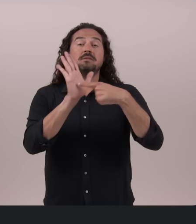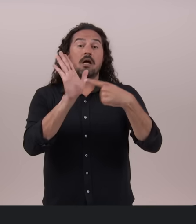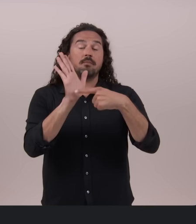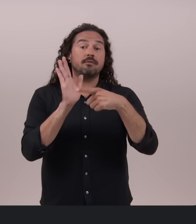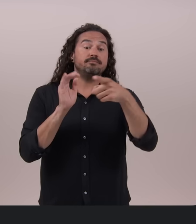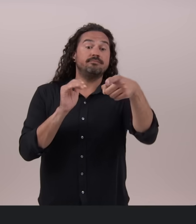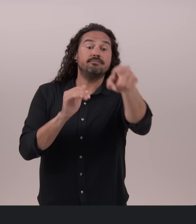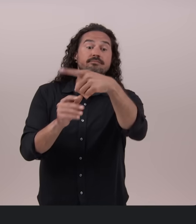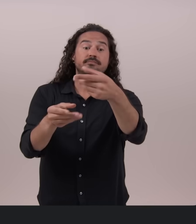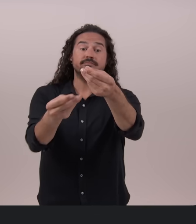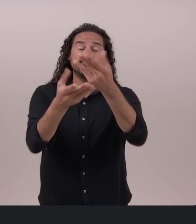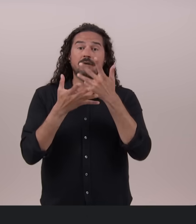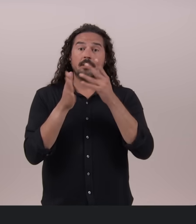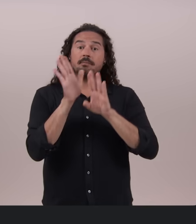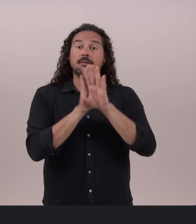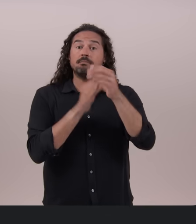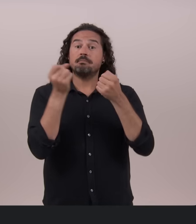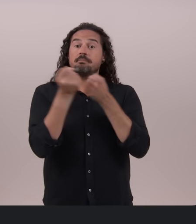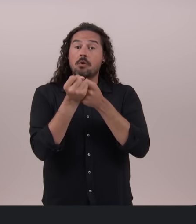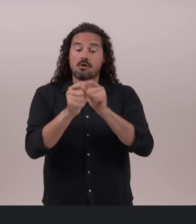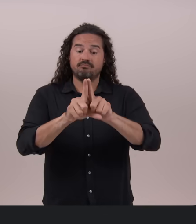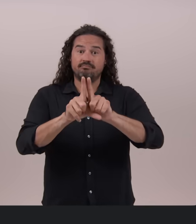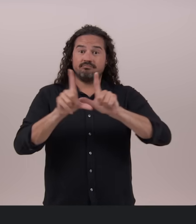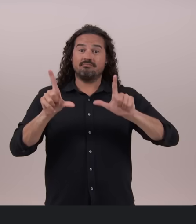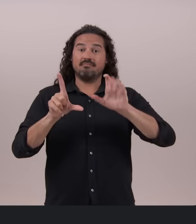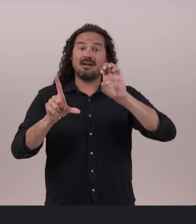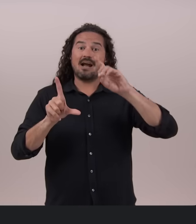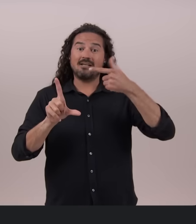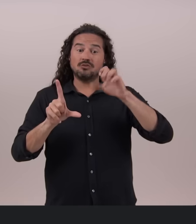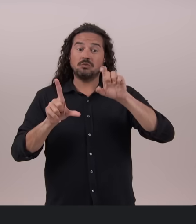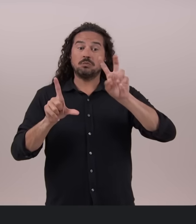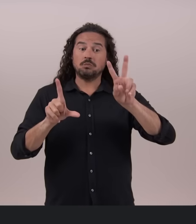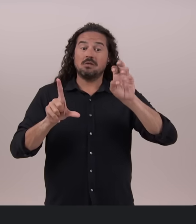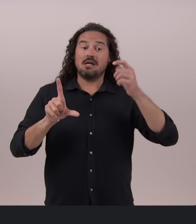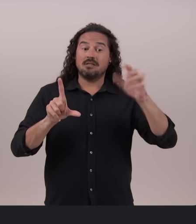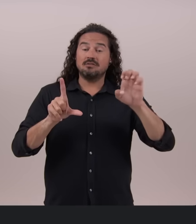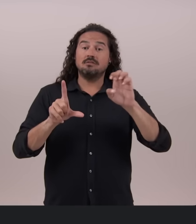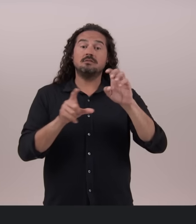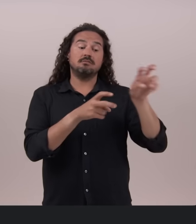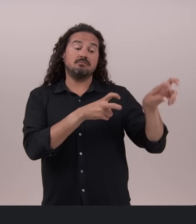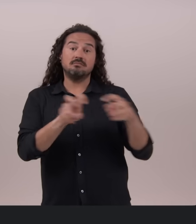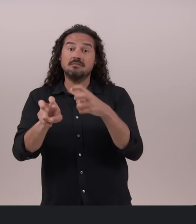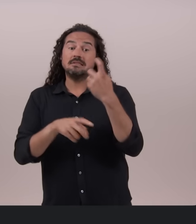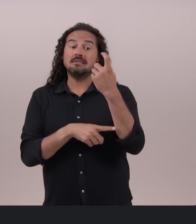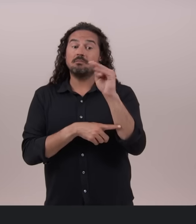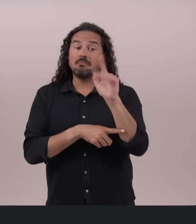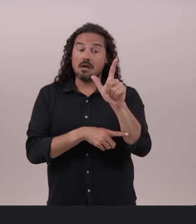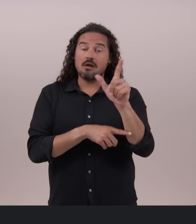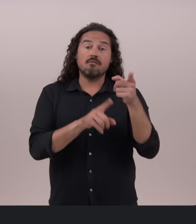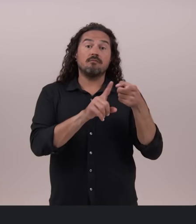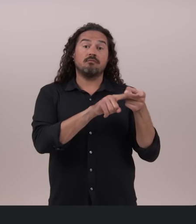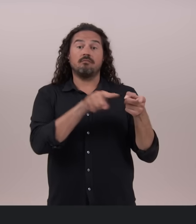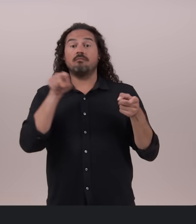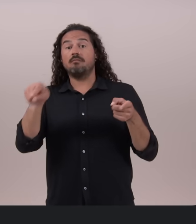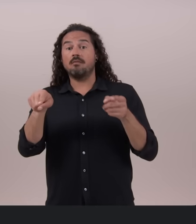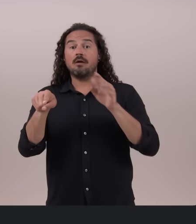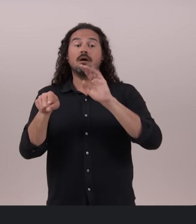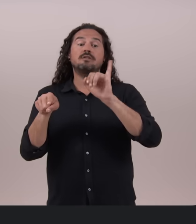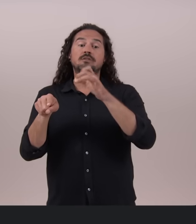for edge-to-edge, migrating from XML to Compose or to Jetpack Navigation 3 is time consuming.